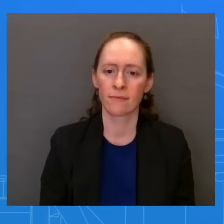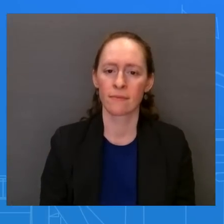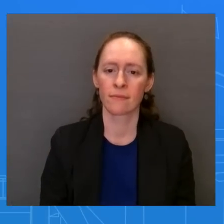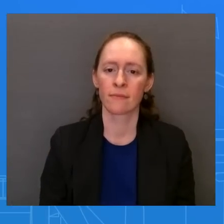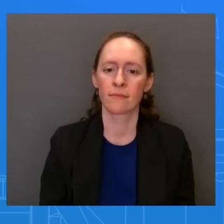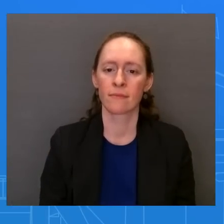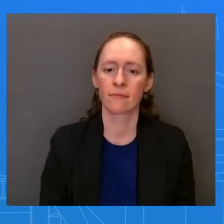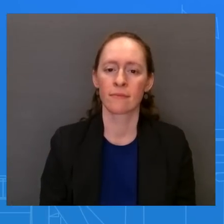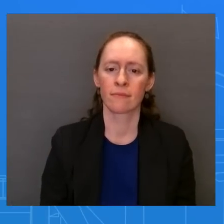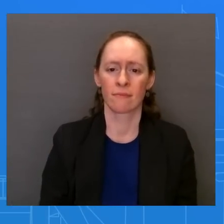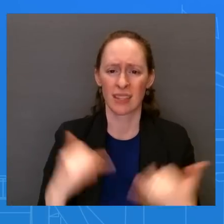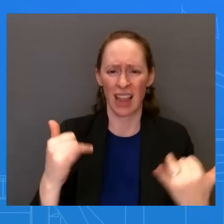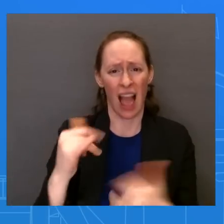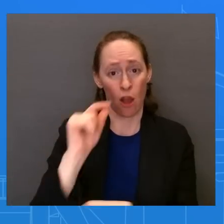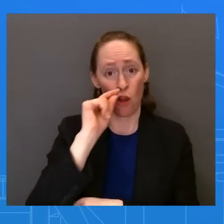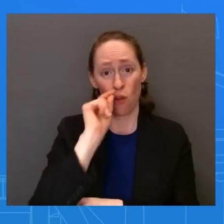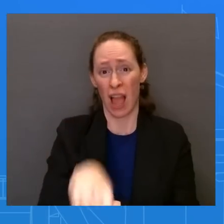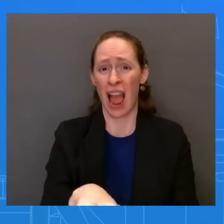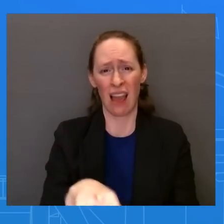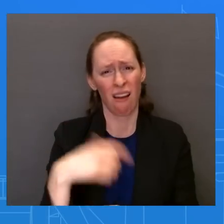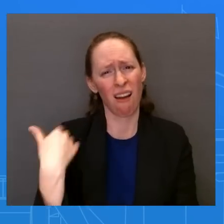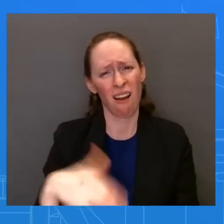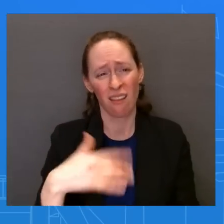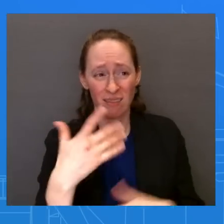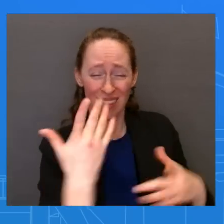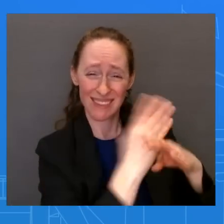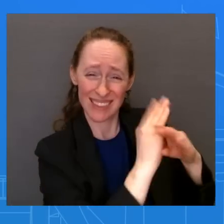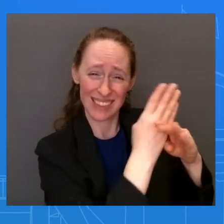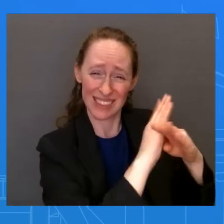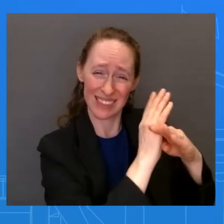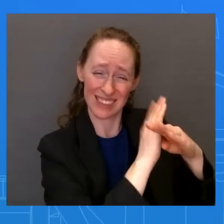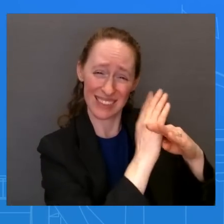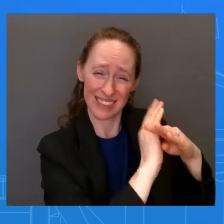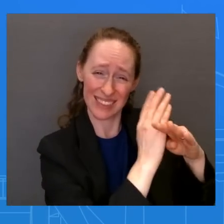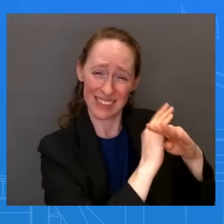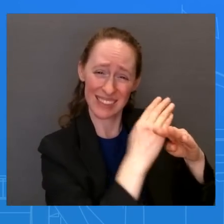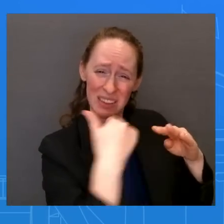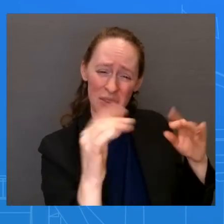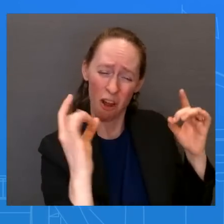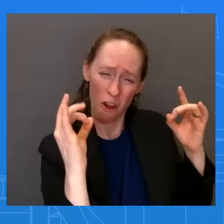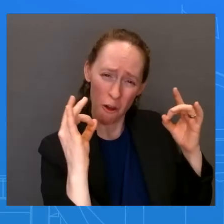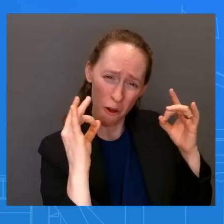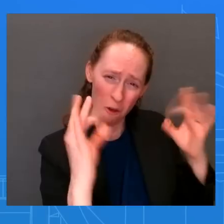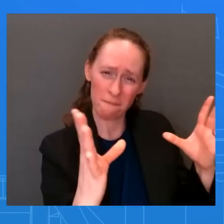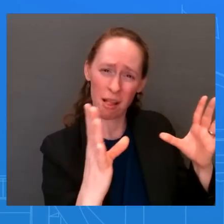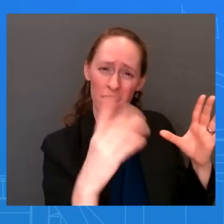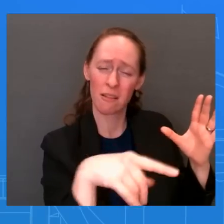So, for instance, we welcome Germany's recent announcement that they will send infantry fighting vehicles